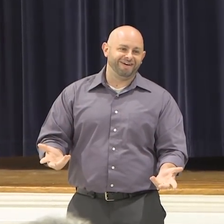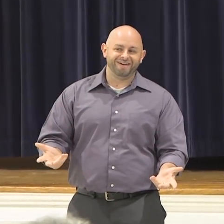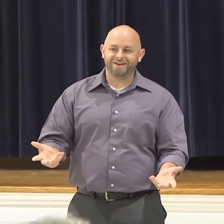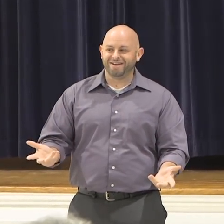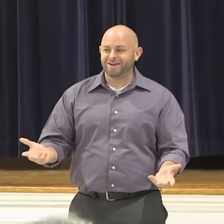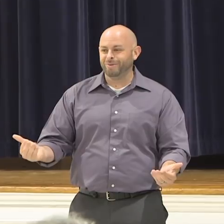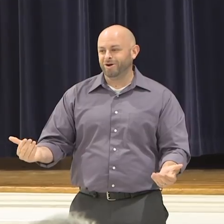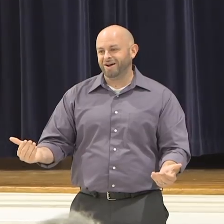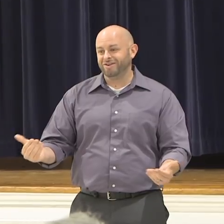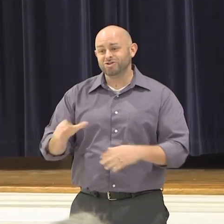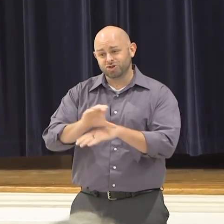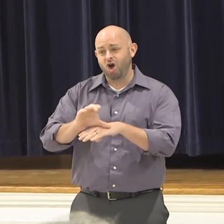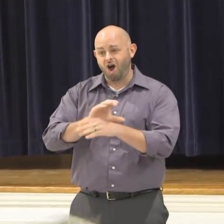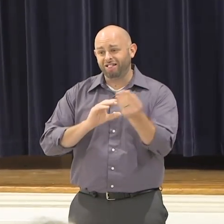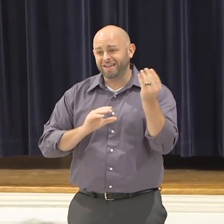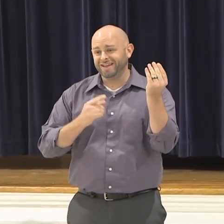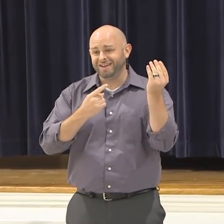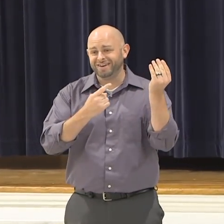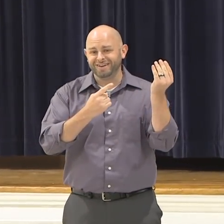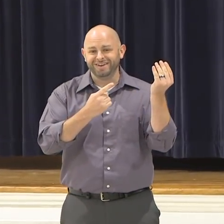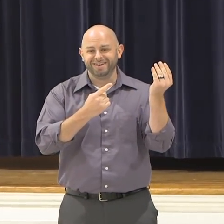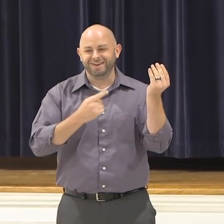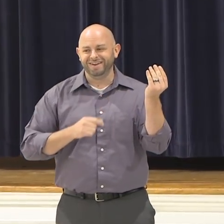there's chocolate involved